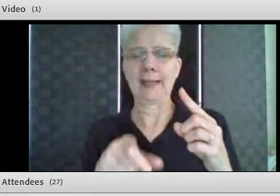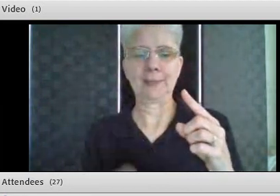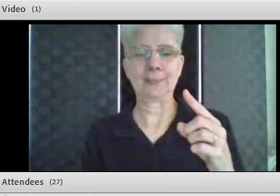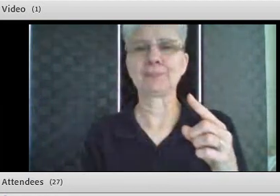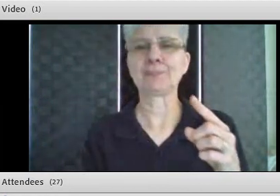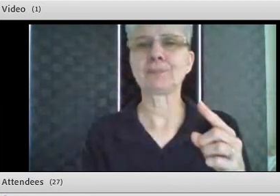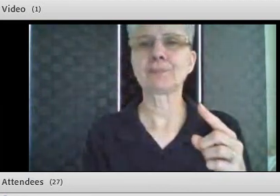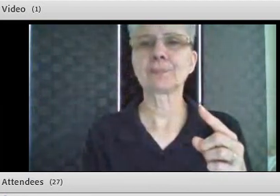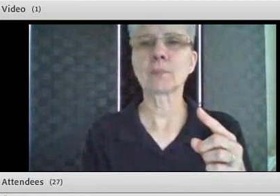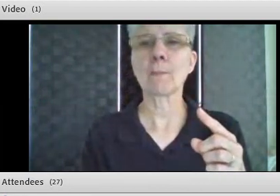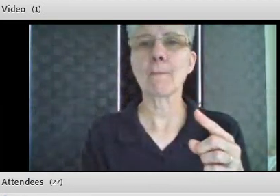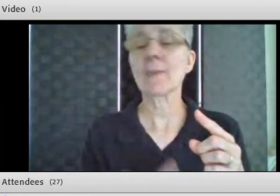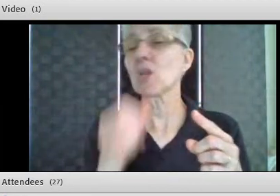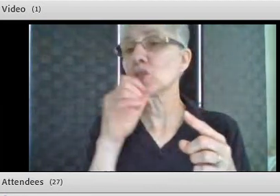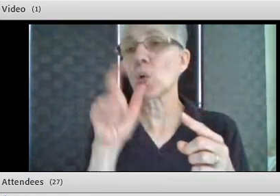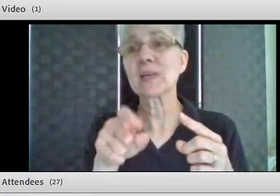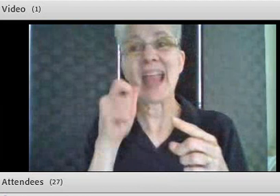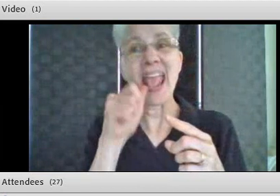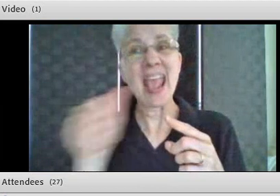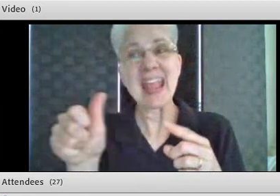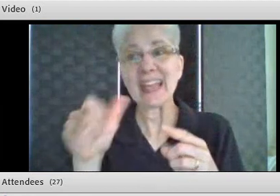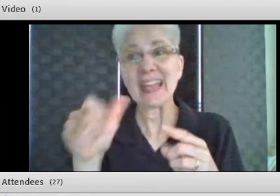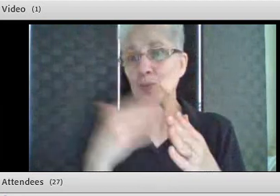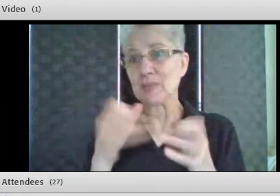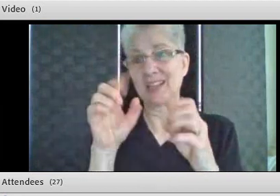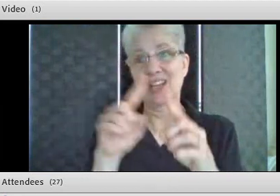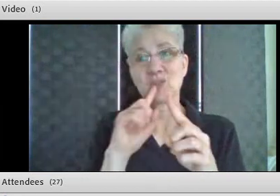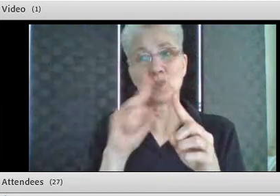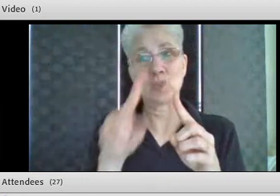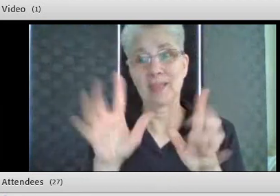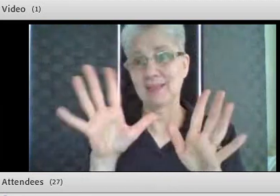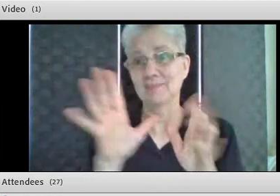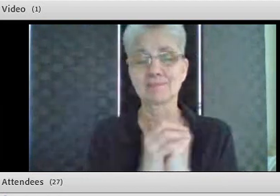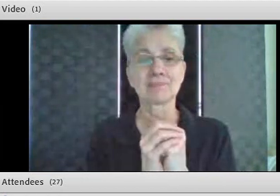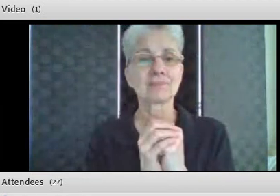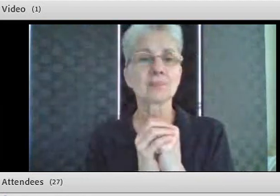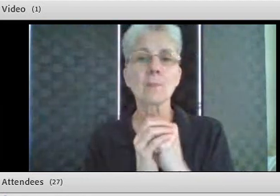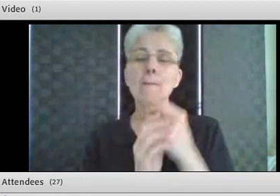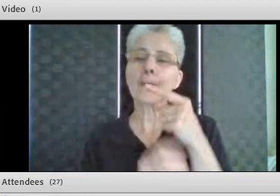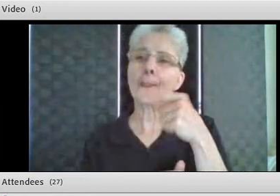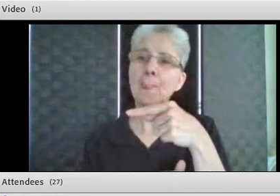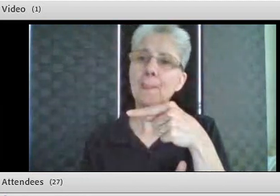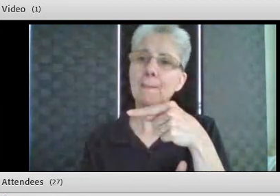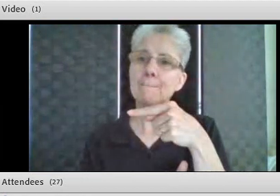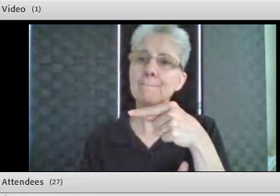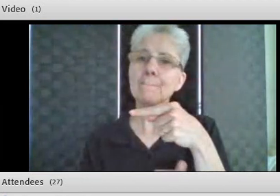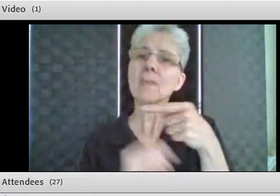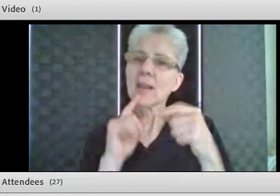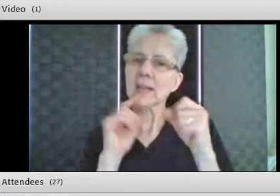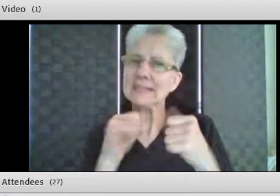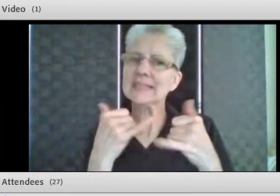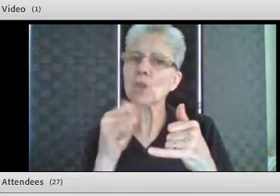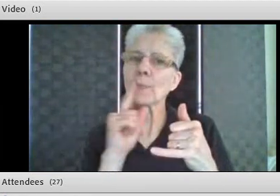and have a good time with it, and you don't need a whole lot of formal music education to make it happen. Ryan: Well, you don't need any formal music education.